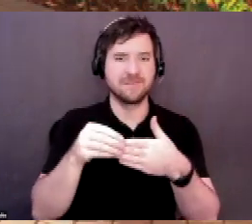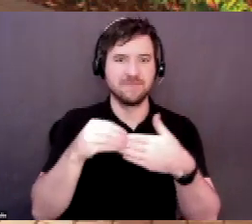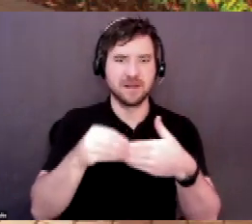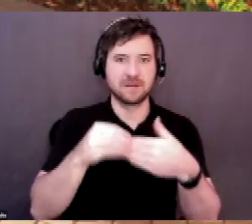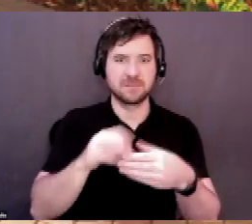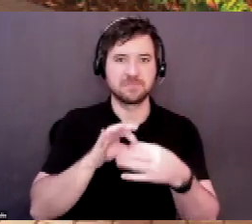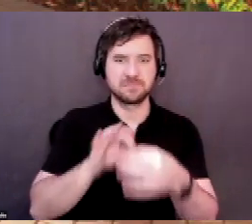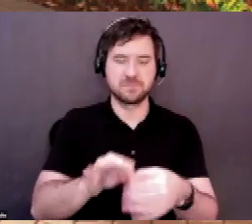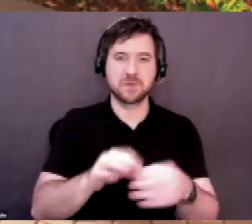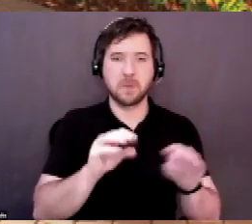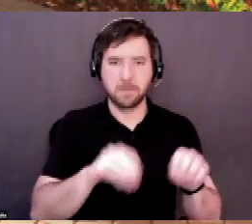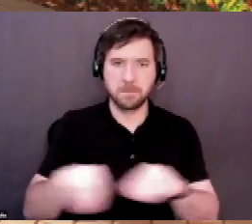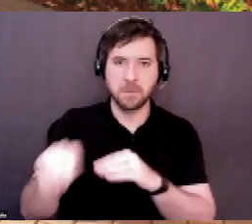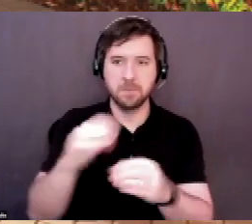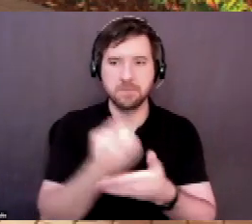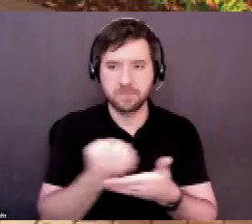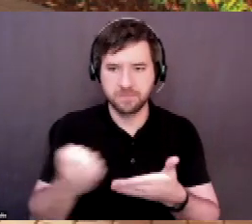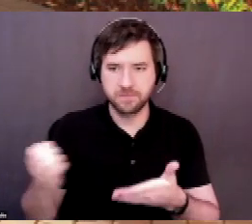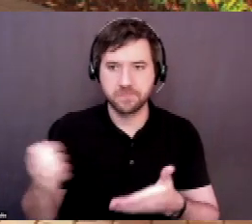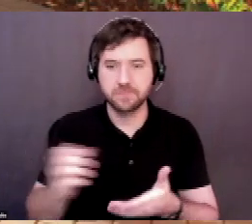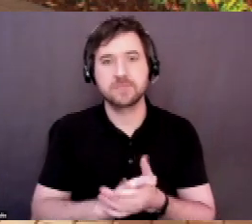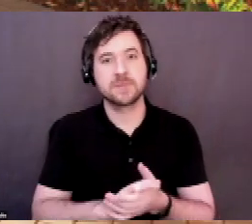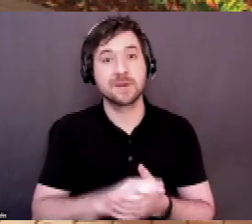I found rather than using my crutches in the house,